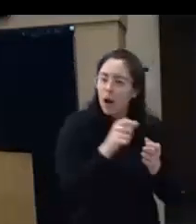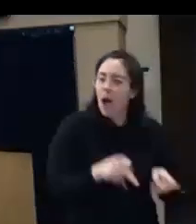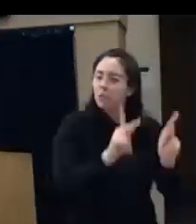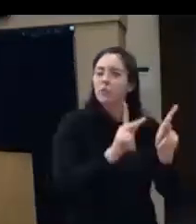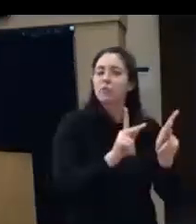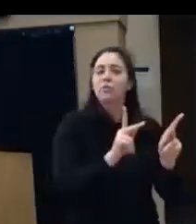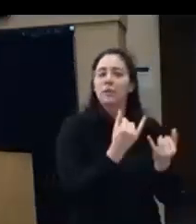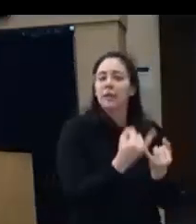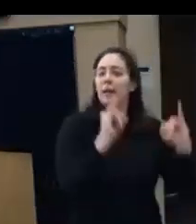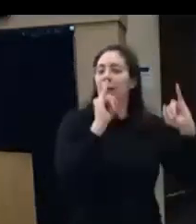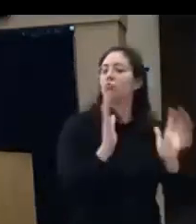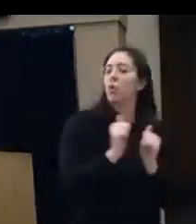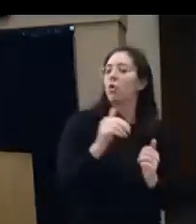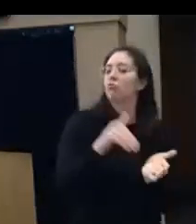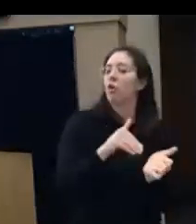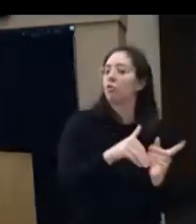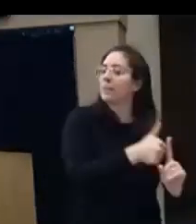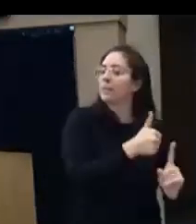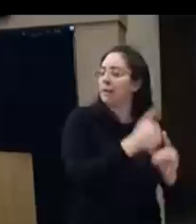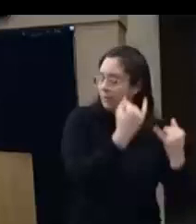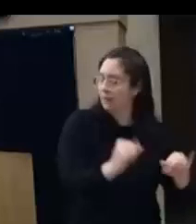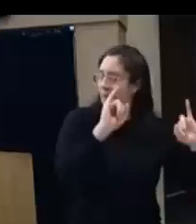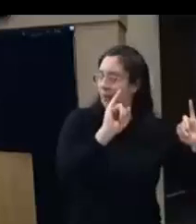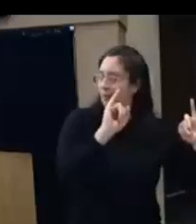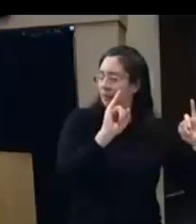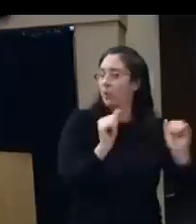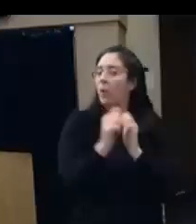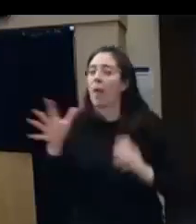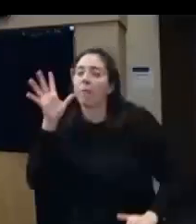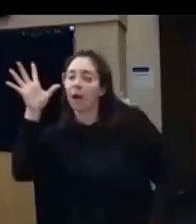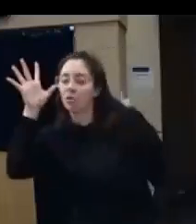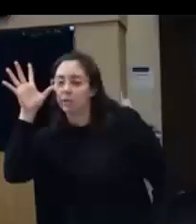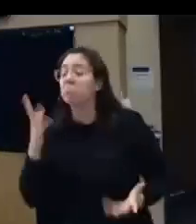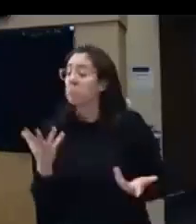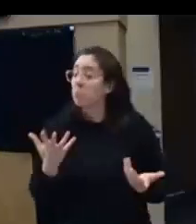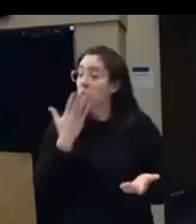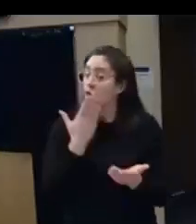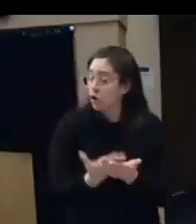talking to the doctors on their own independently and that works really well however we need to let